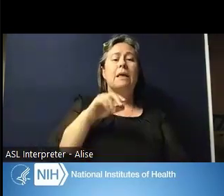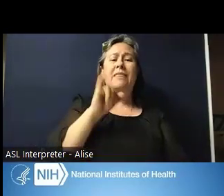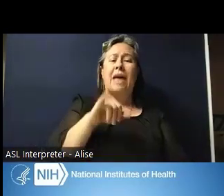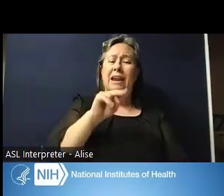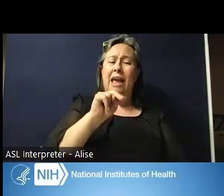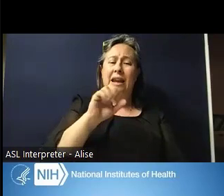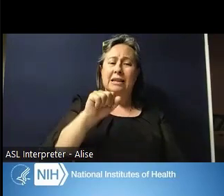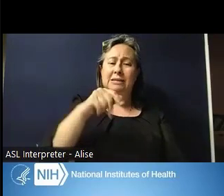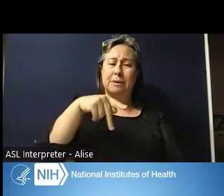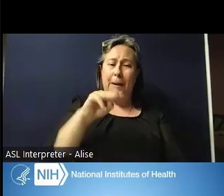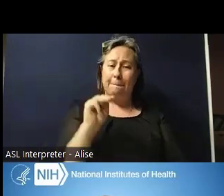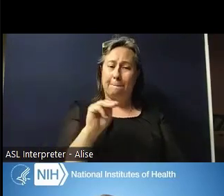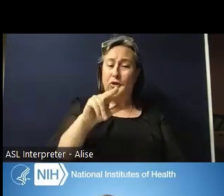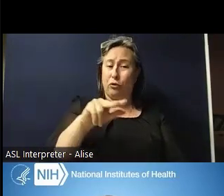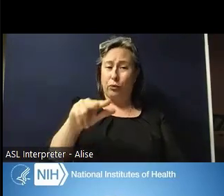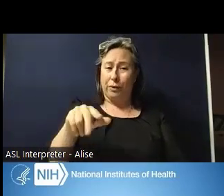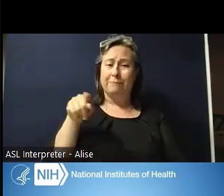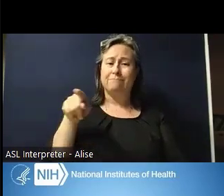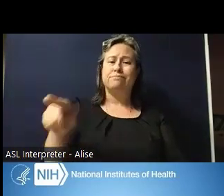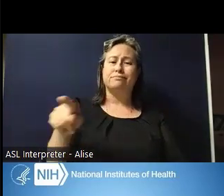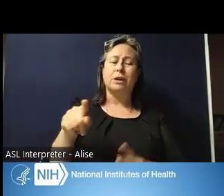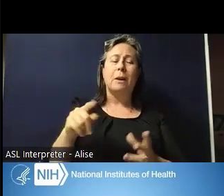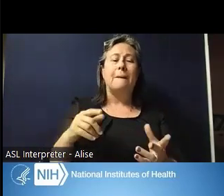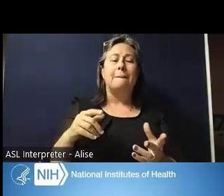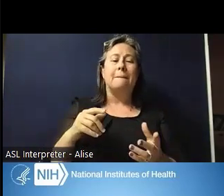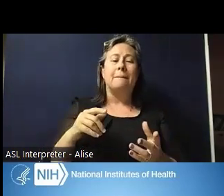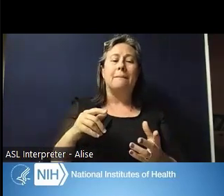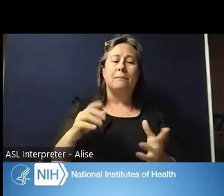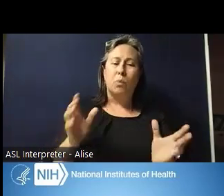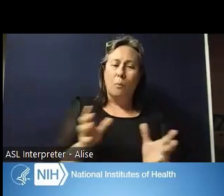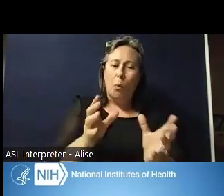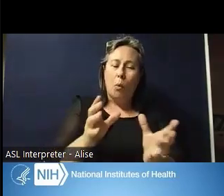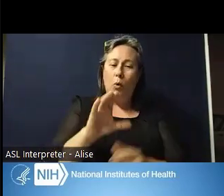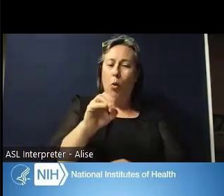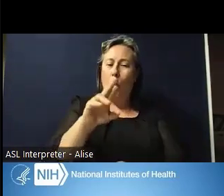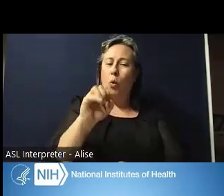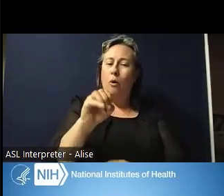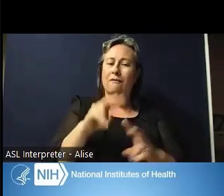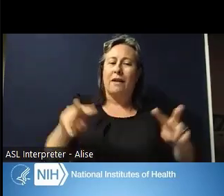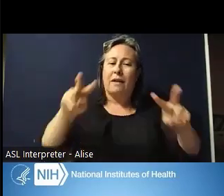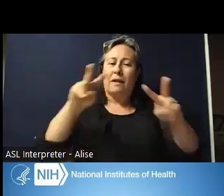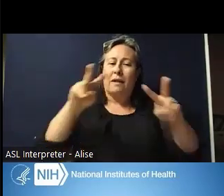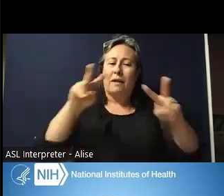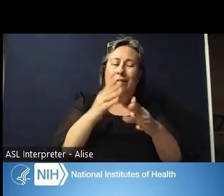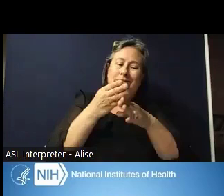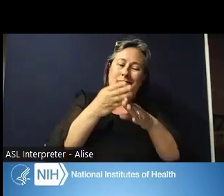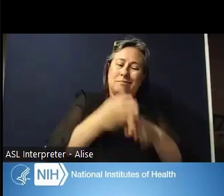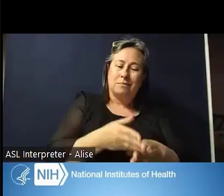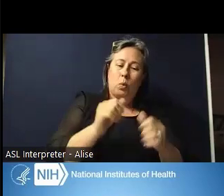maintains and promotes core values which aligns with the NIH core principles and core values as well.